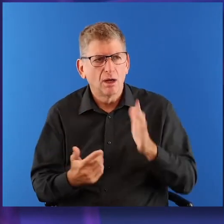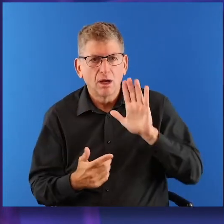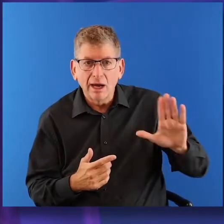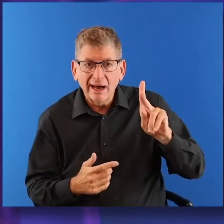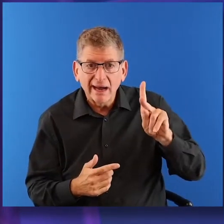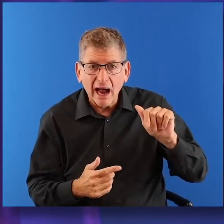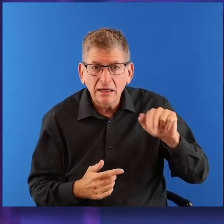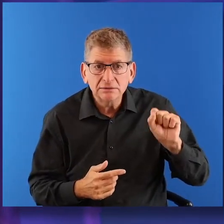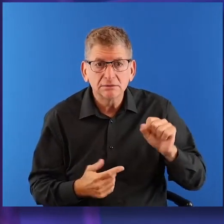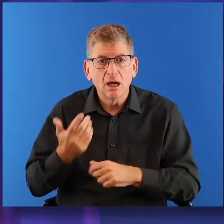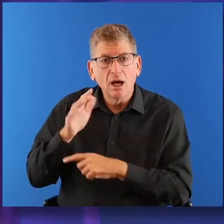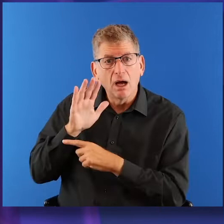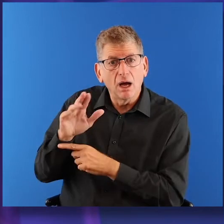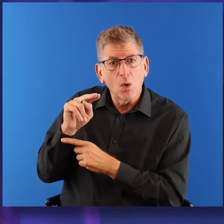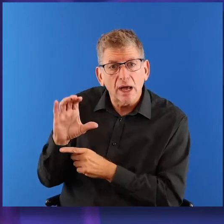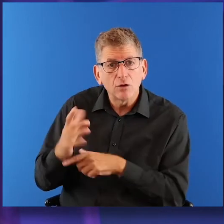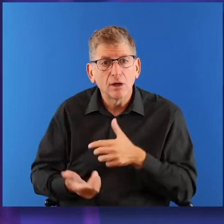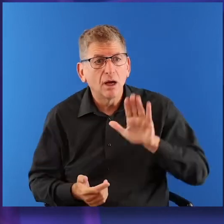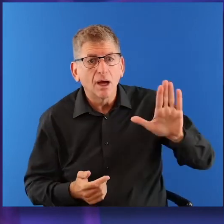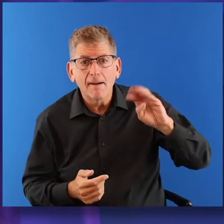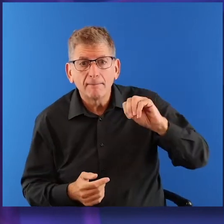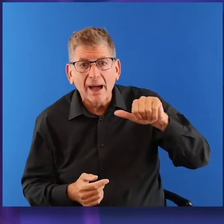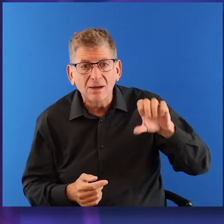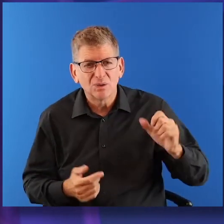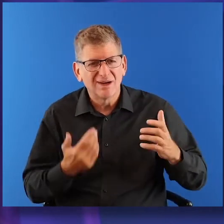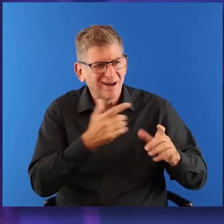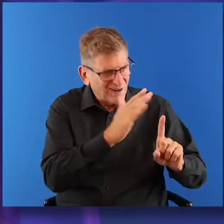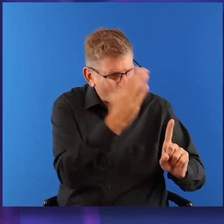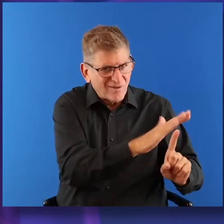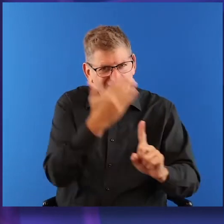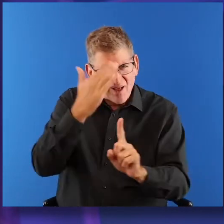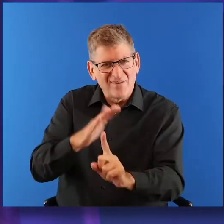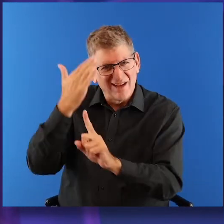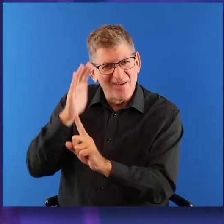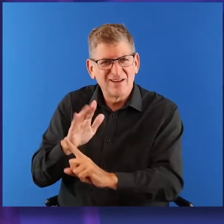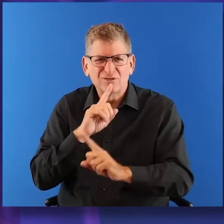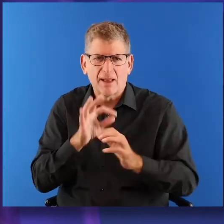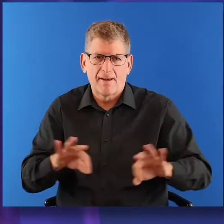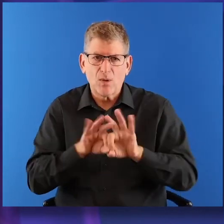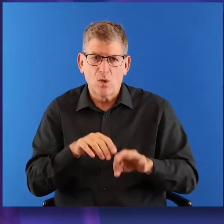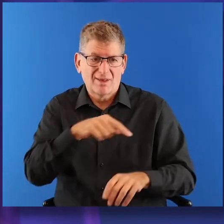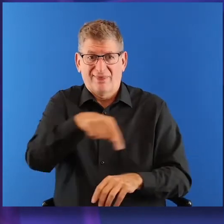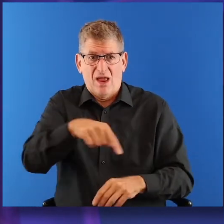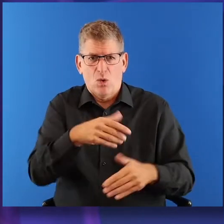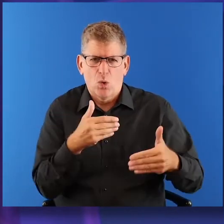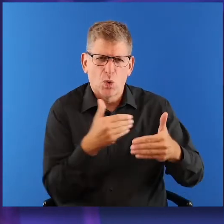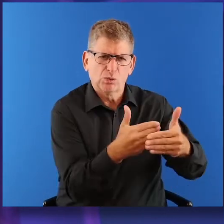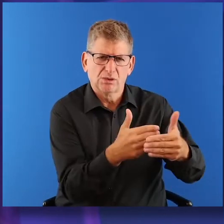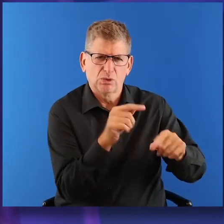It's really important that they're close enough to the ground and to the community, and you can get even more granular